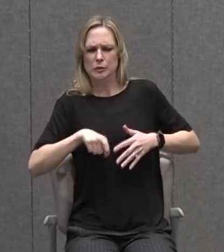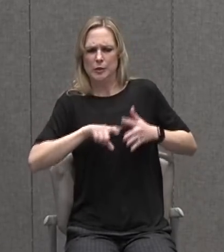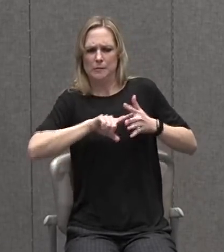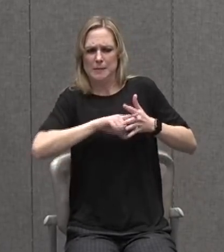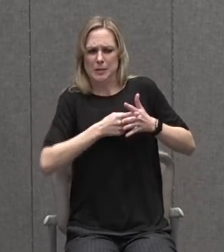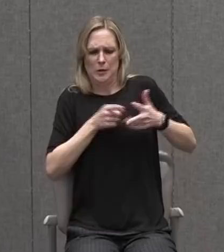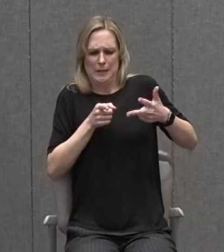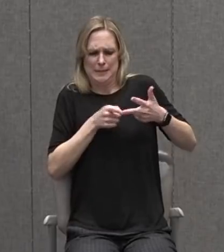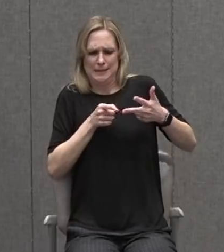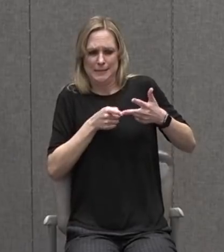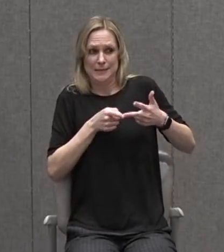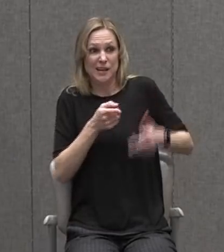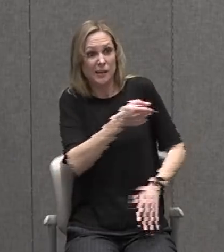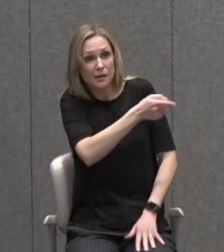Can you help me out here?